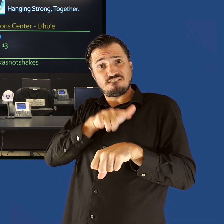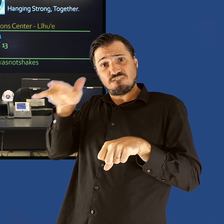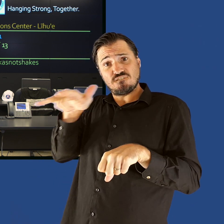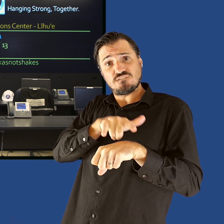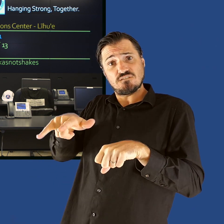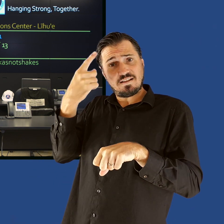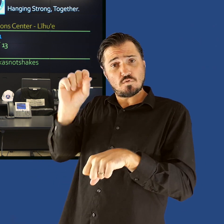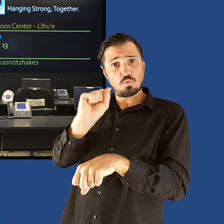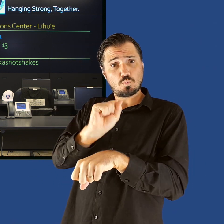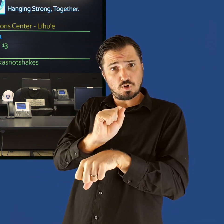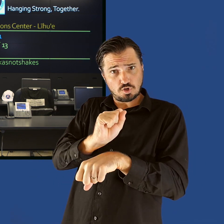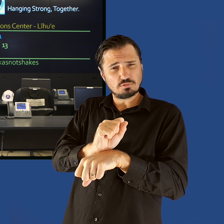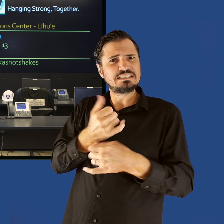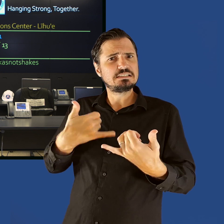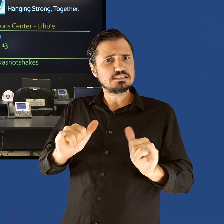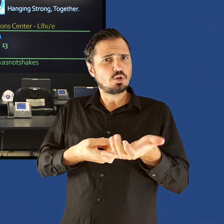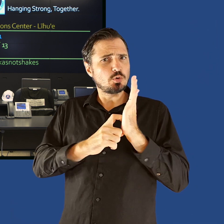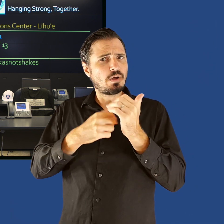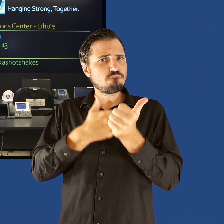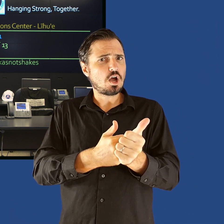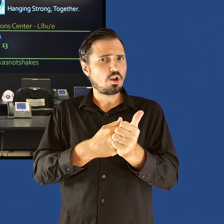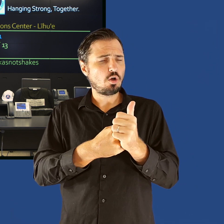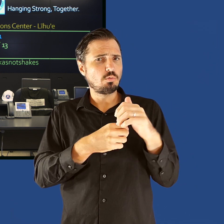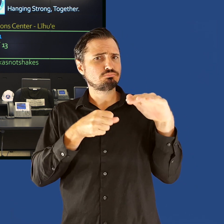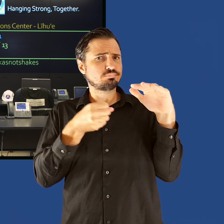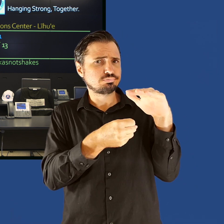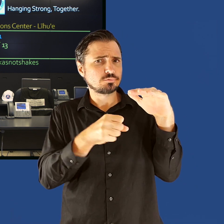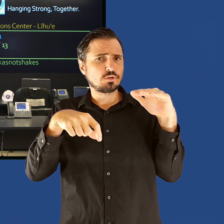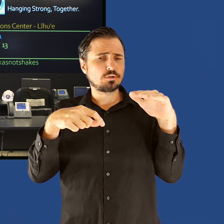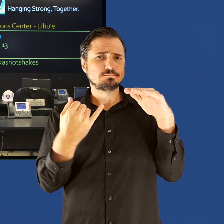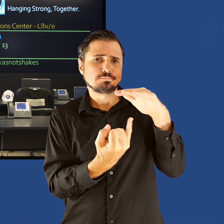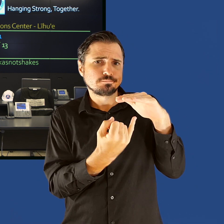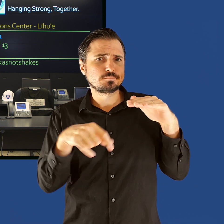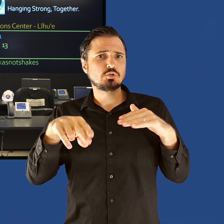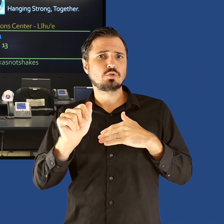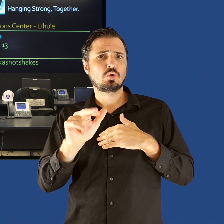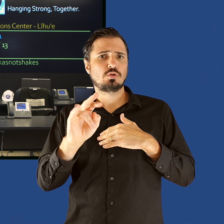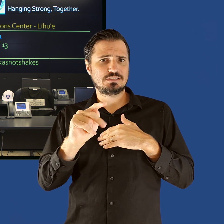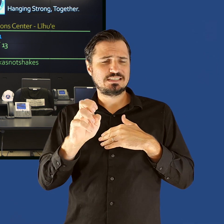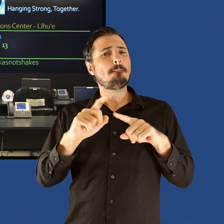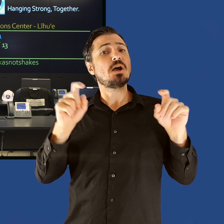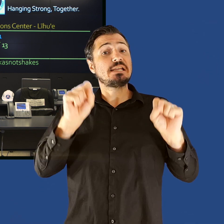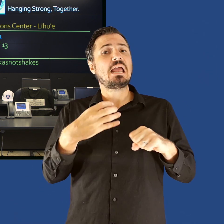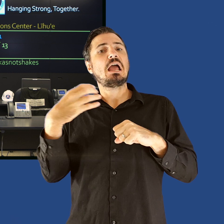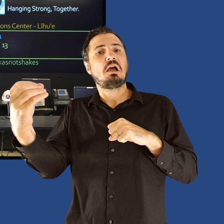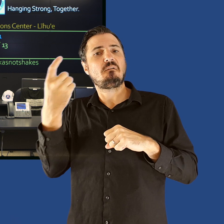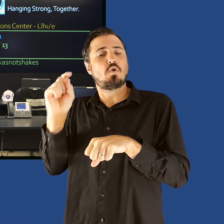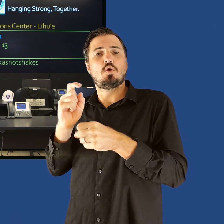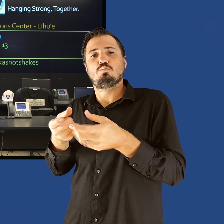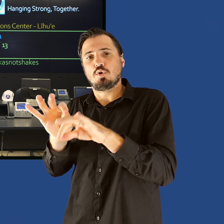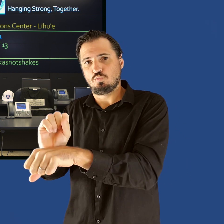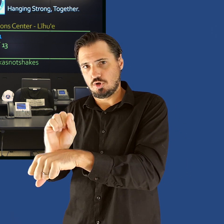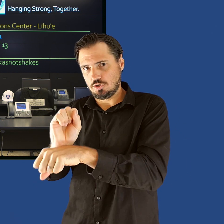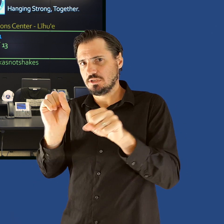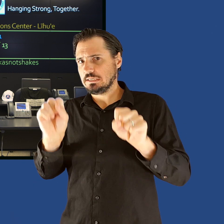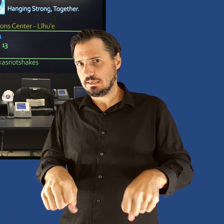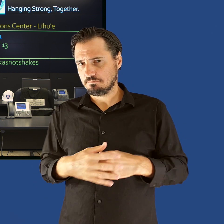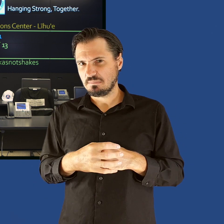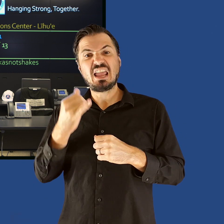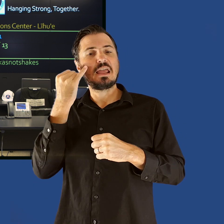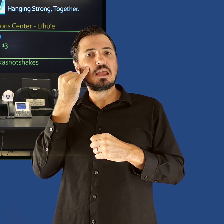but are allowed to break quarantine only to perform necessary work functions. Any food or supplies must still be delivered to these individuals.